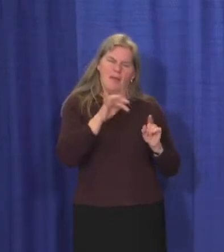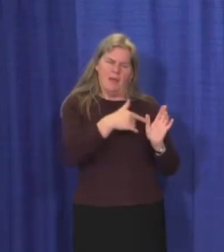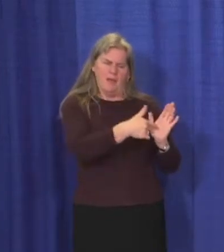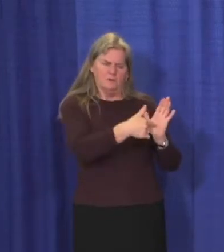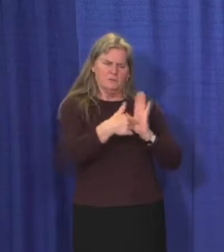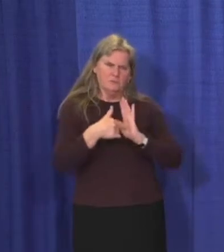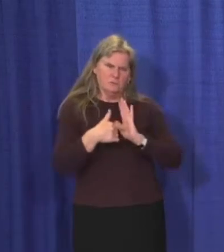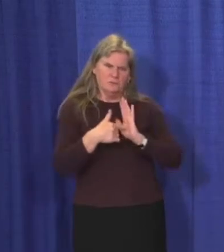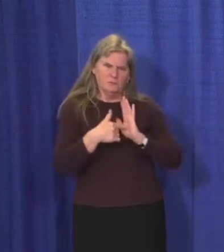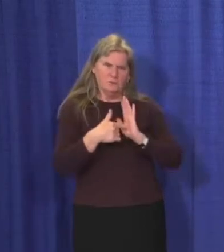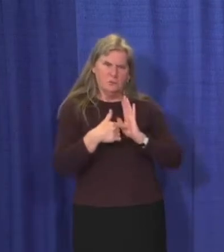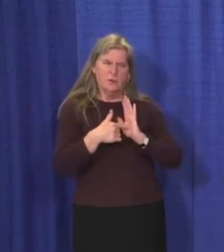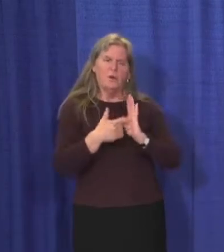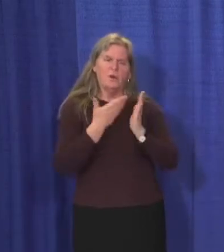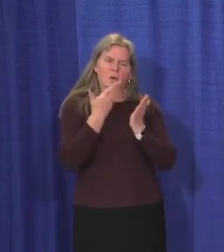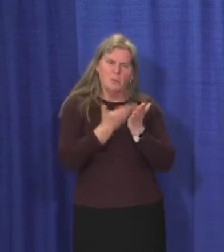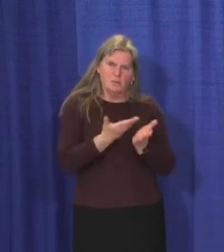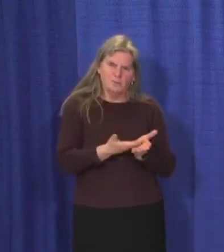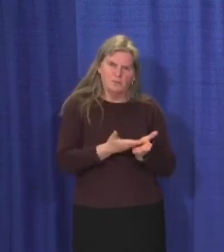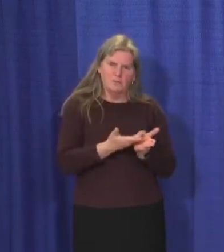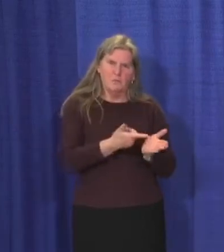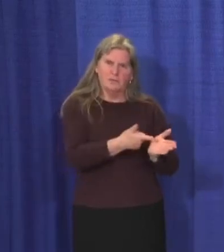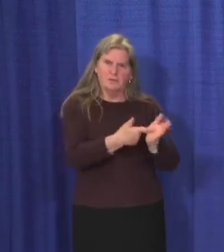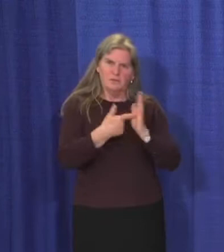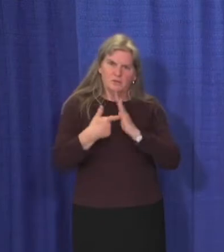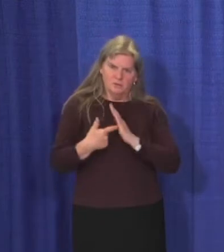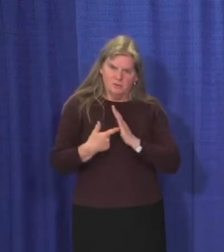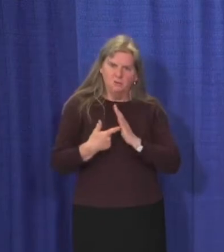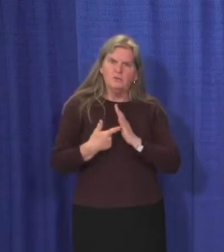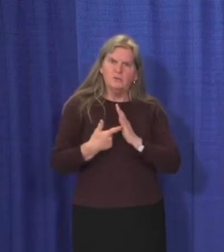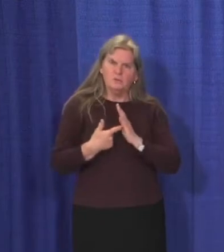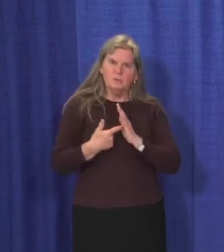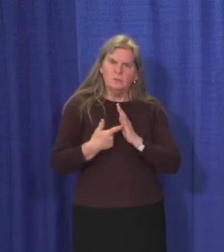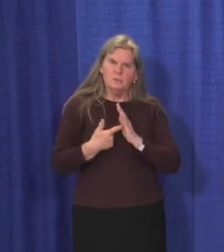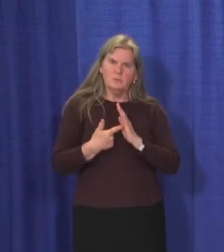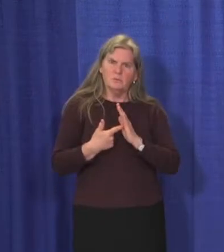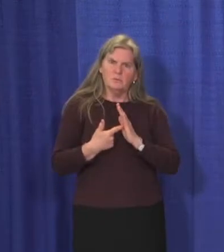the increasing amount of evidence that is now coming